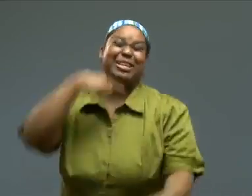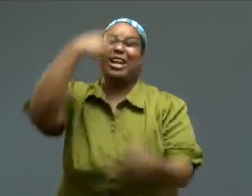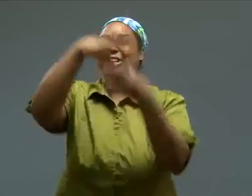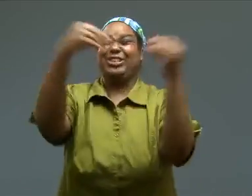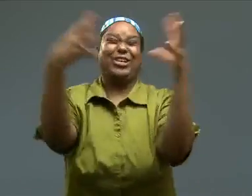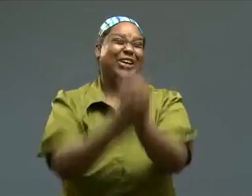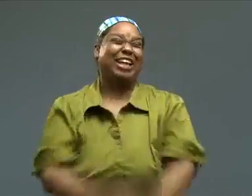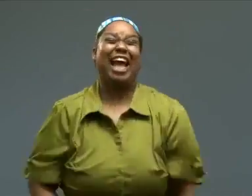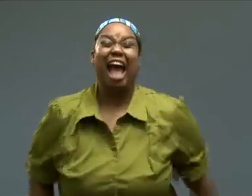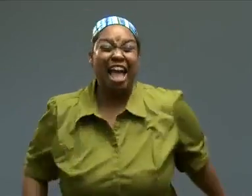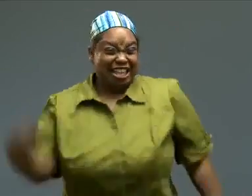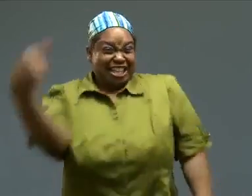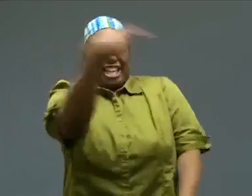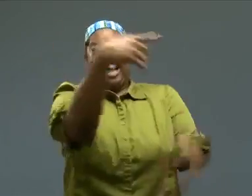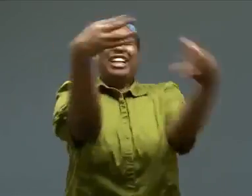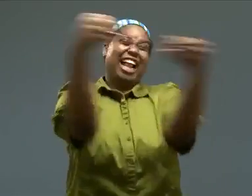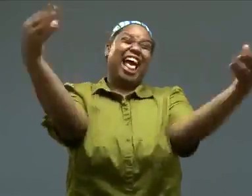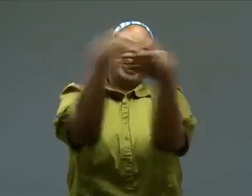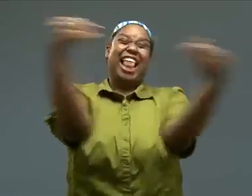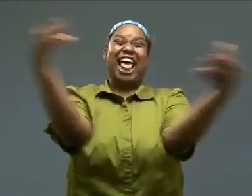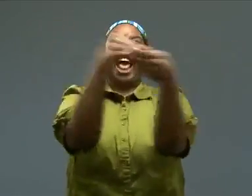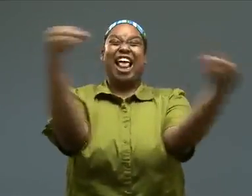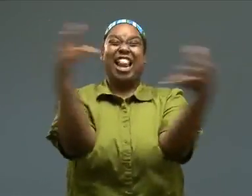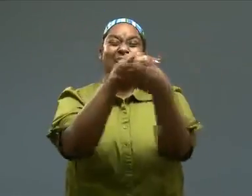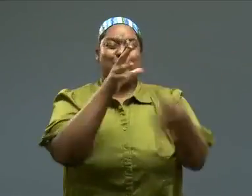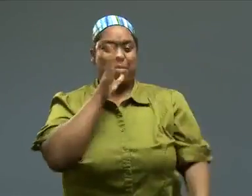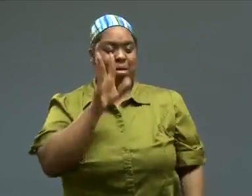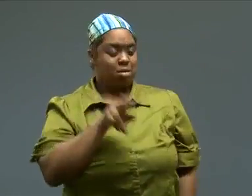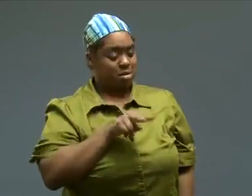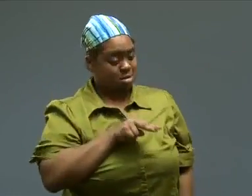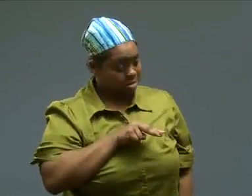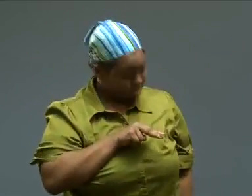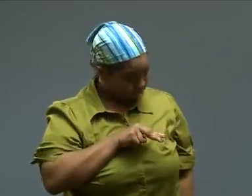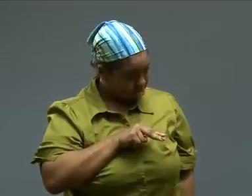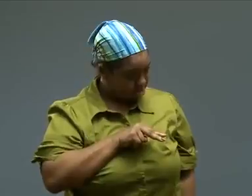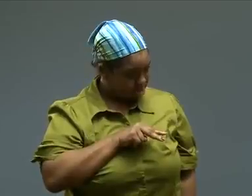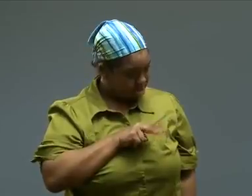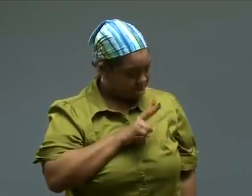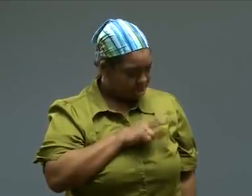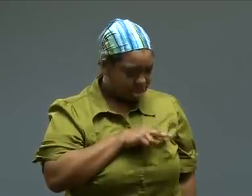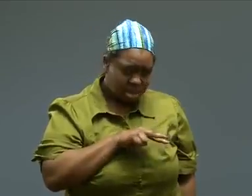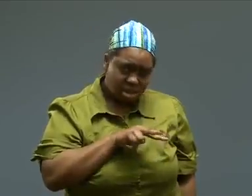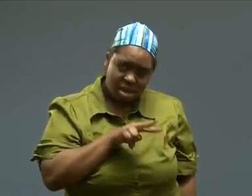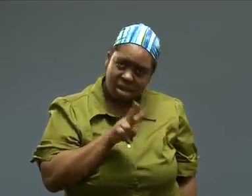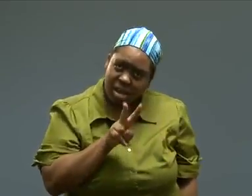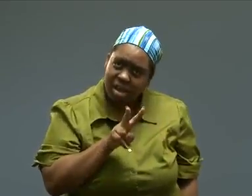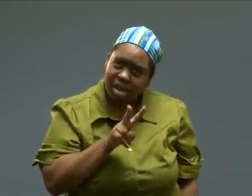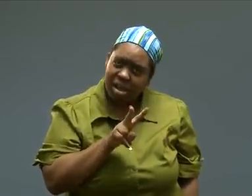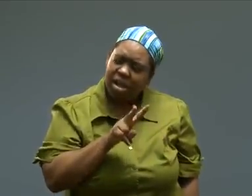and started telling the story. My mother listened, and told my aunt,